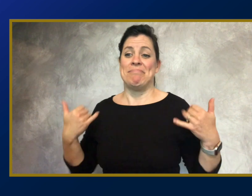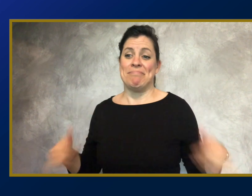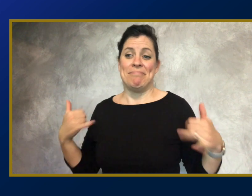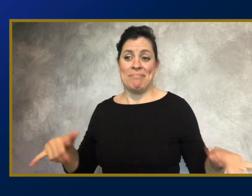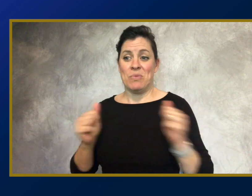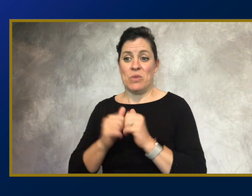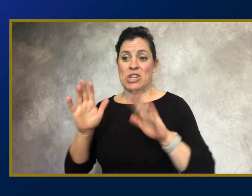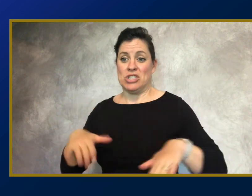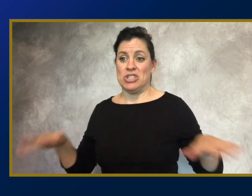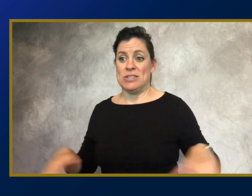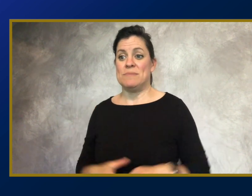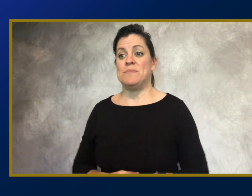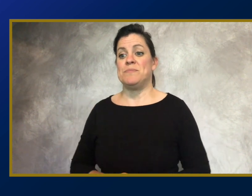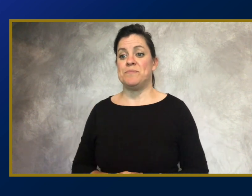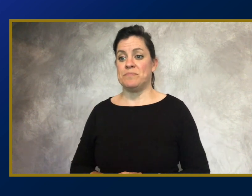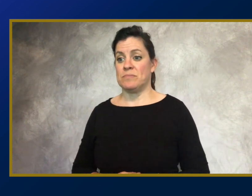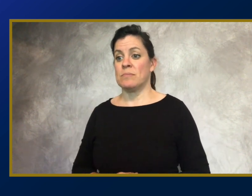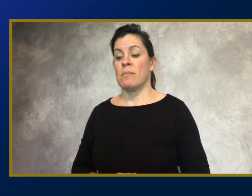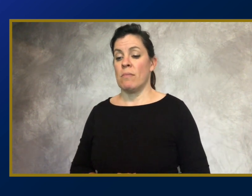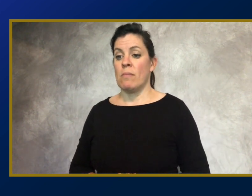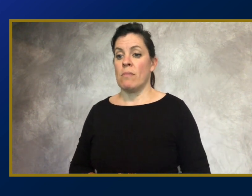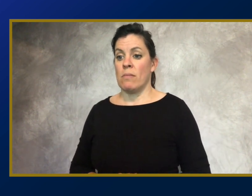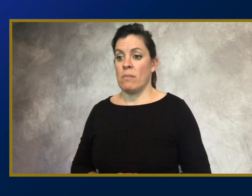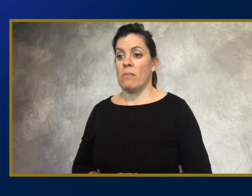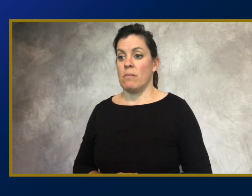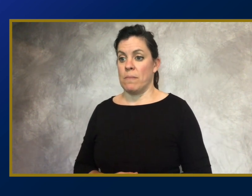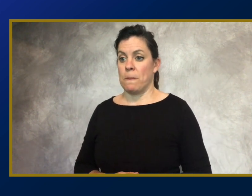you can work on your core with any of these ways even though they seem like they're child,